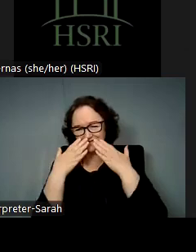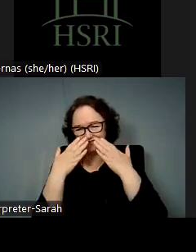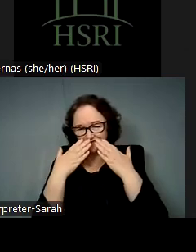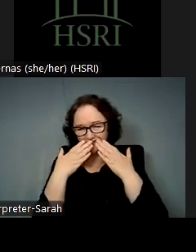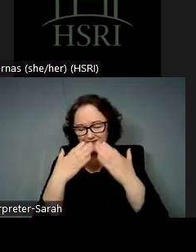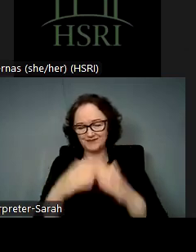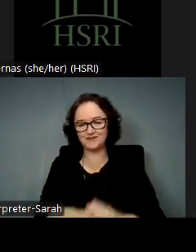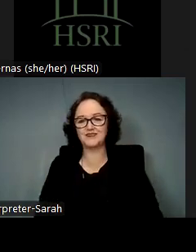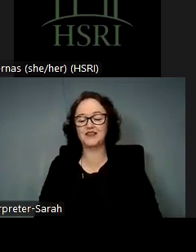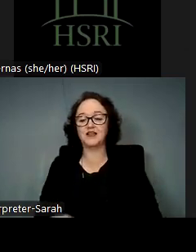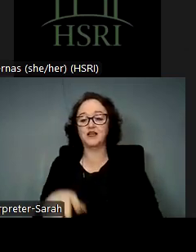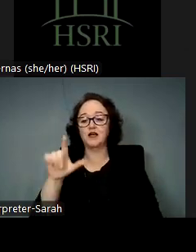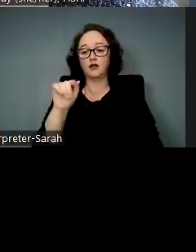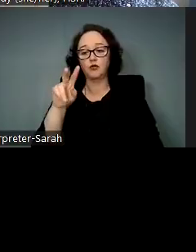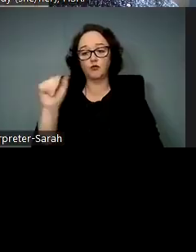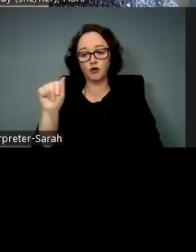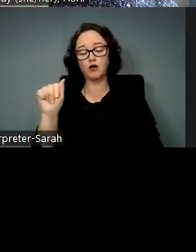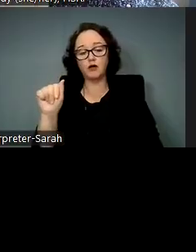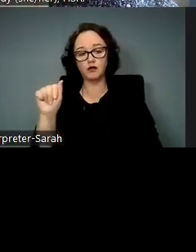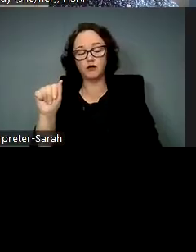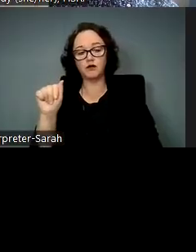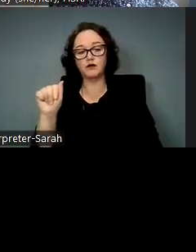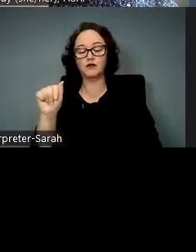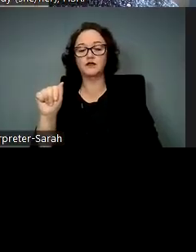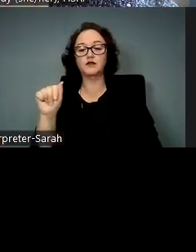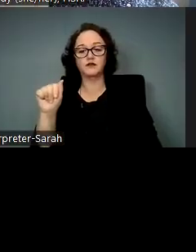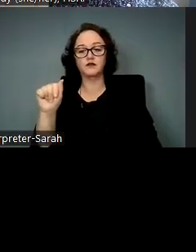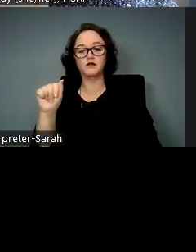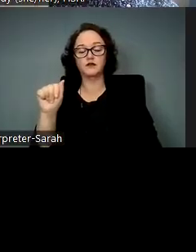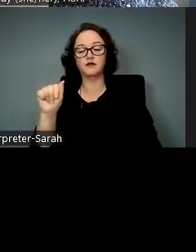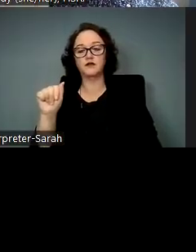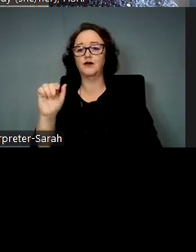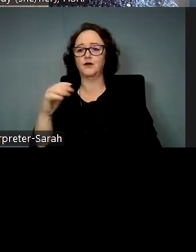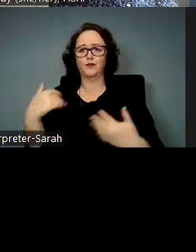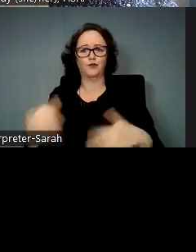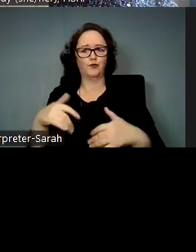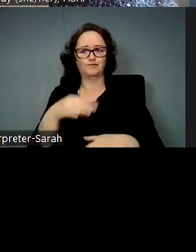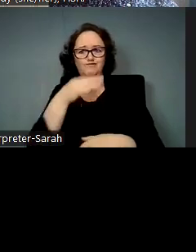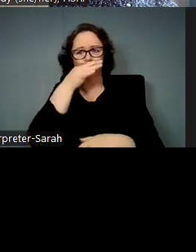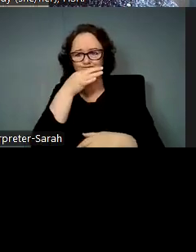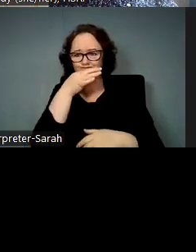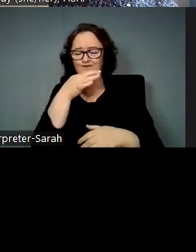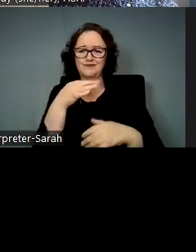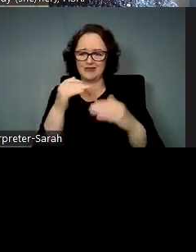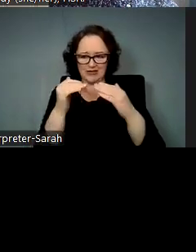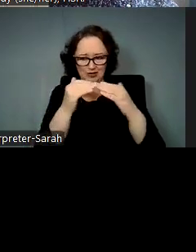Laura for her astute and expert co-planning of this session. We